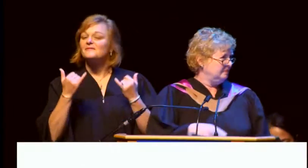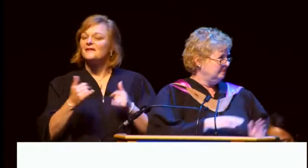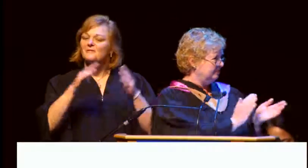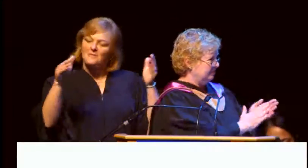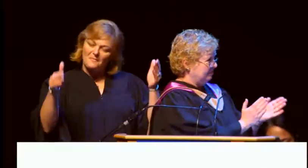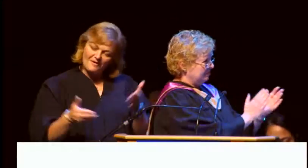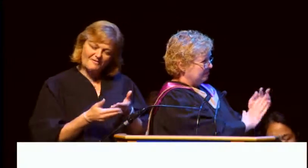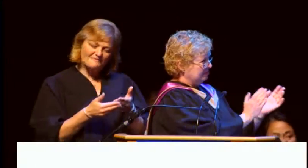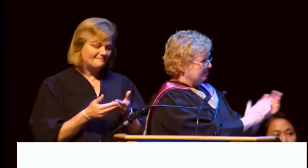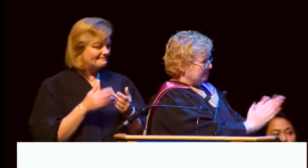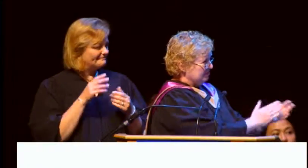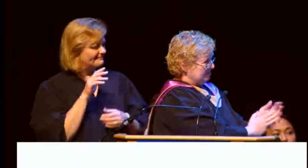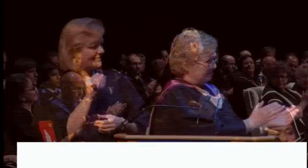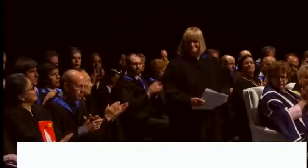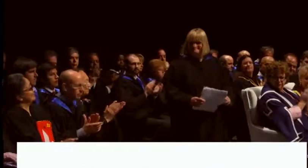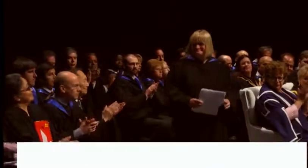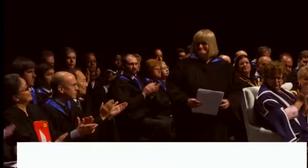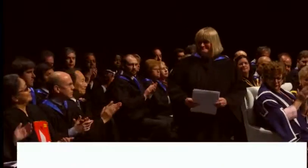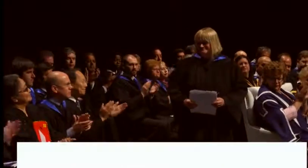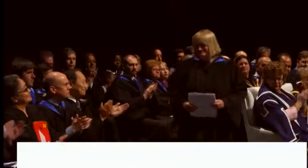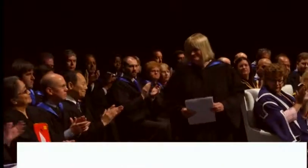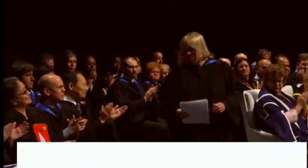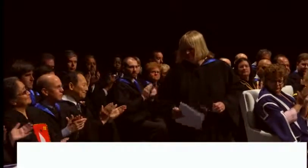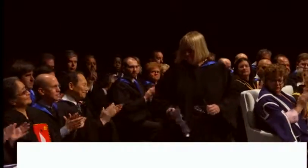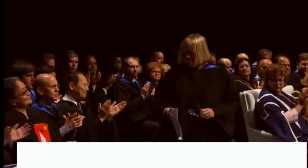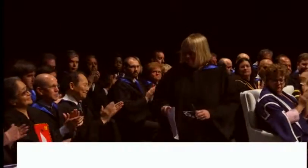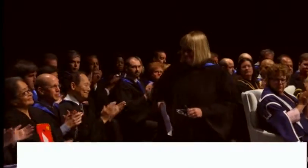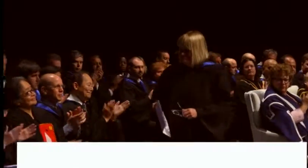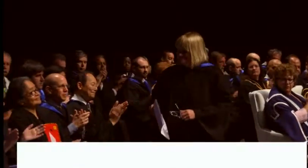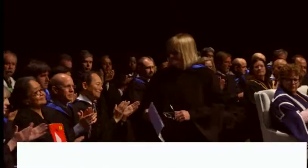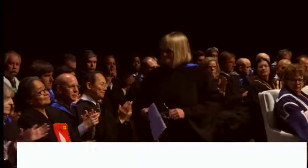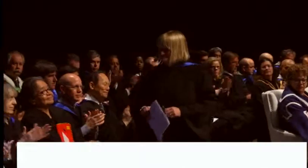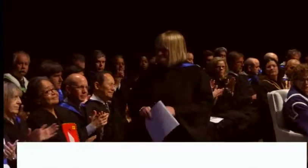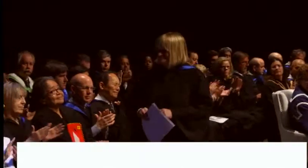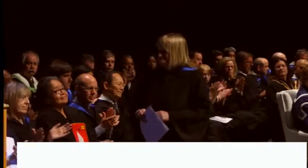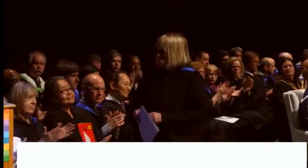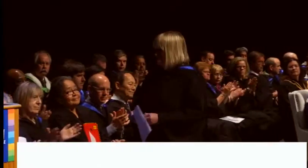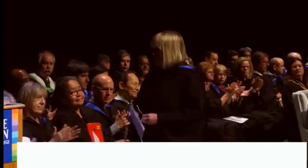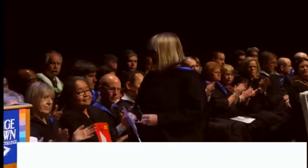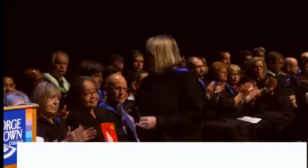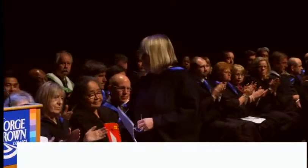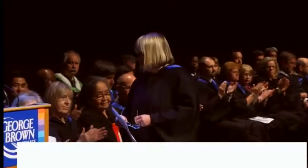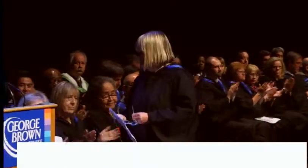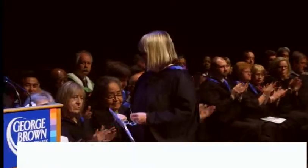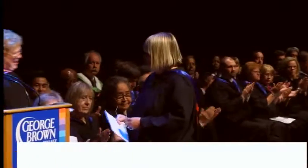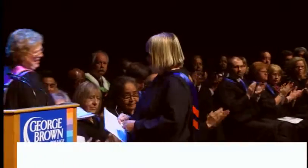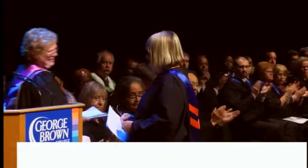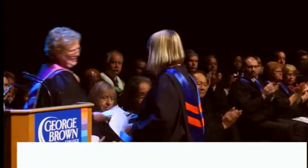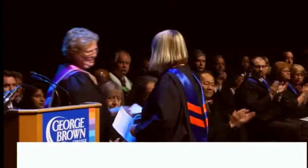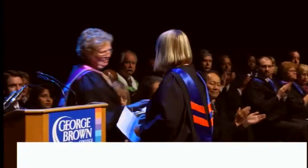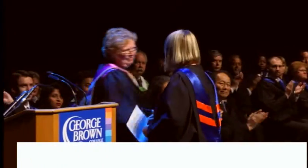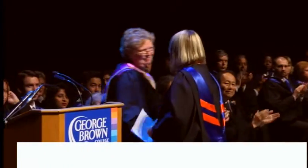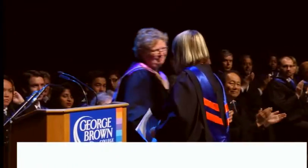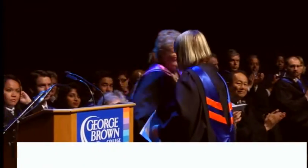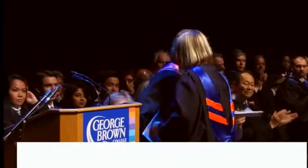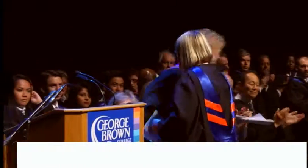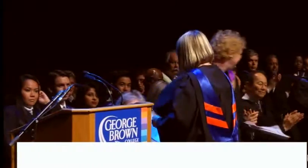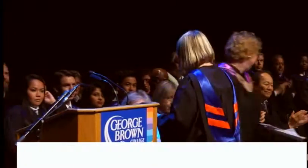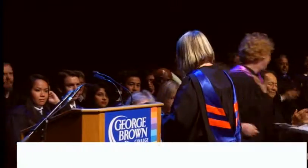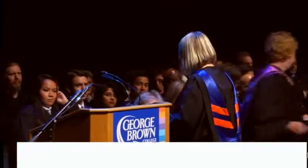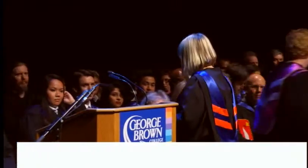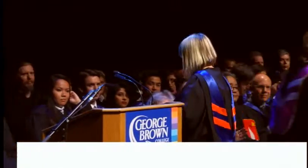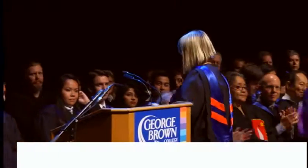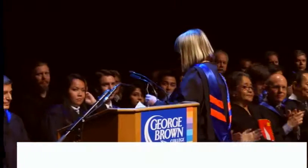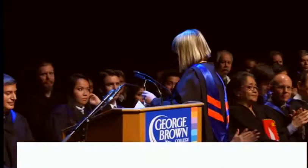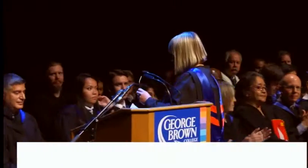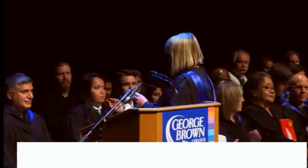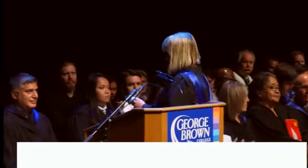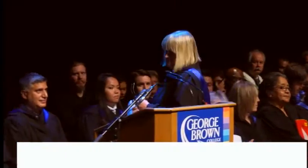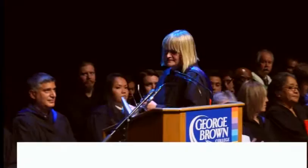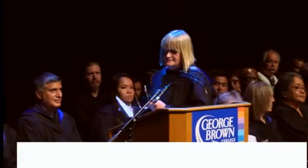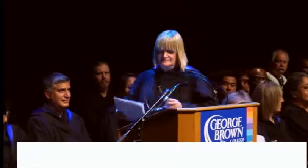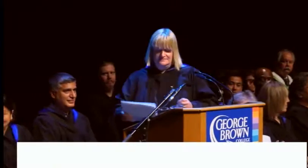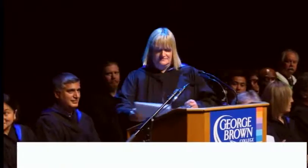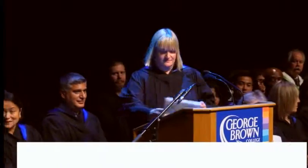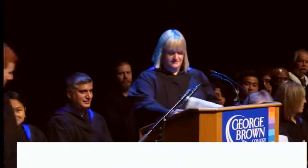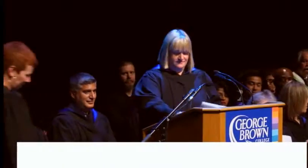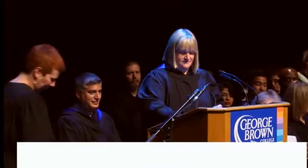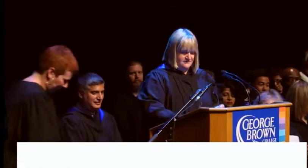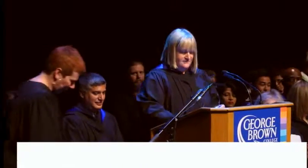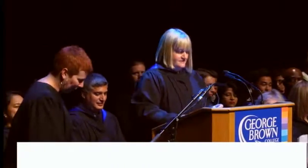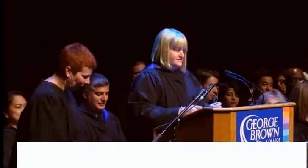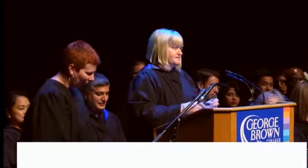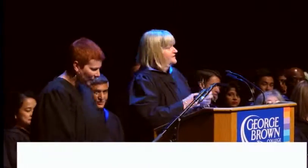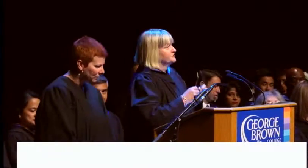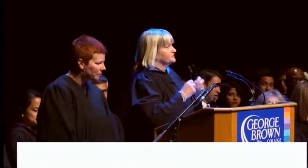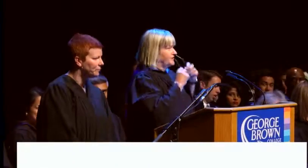THANK YOU, LORRAINE.